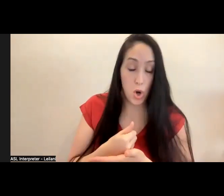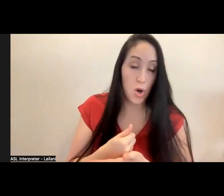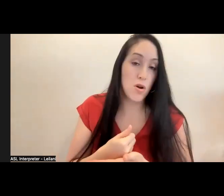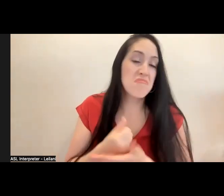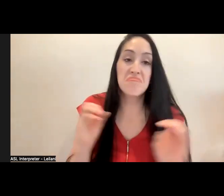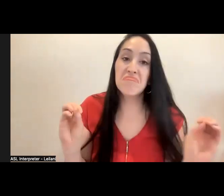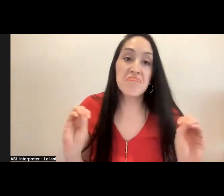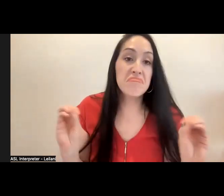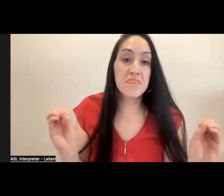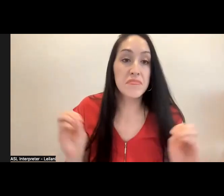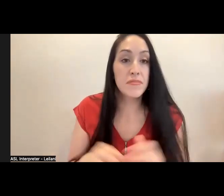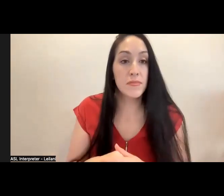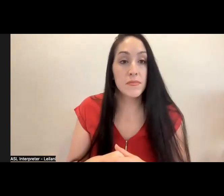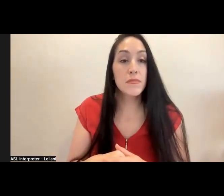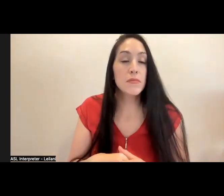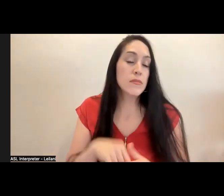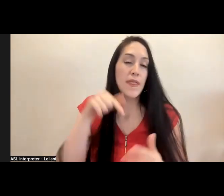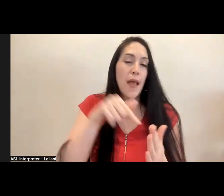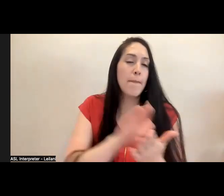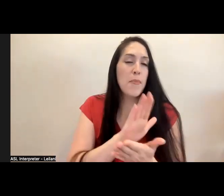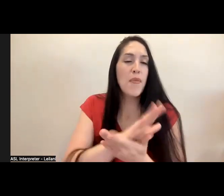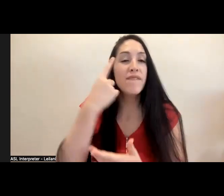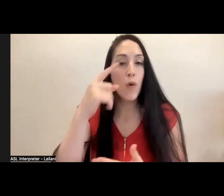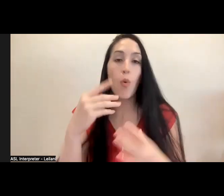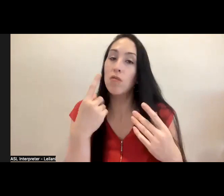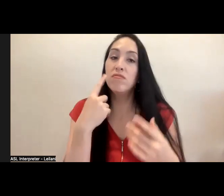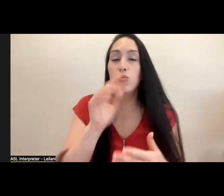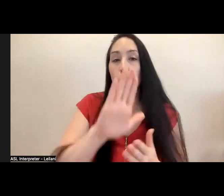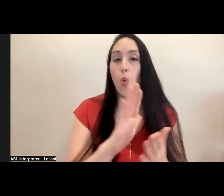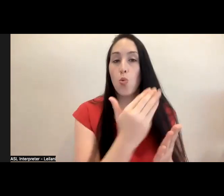11:23:23 It's more for your record to let you know that we've let the Irs know that